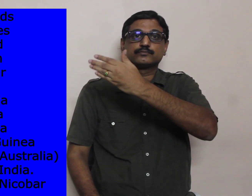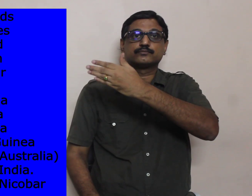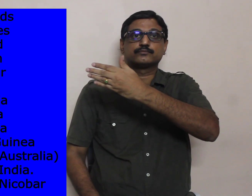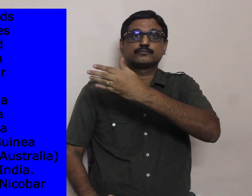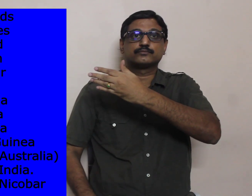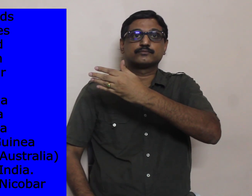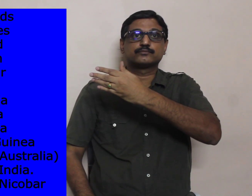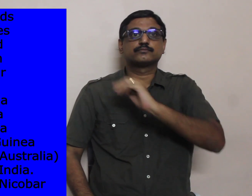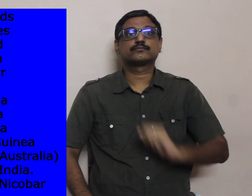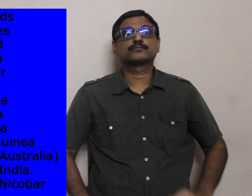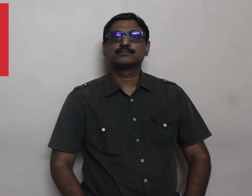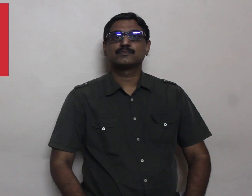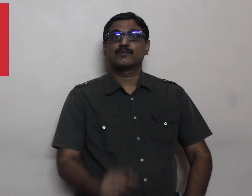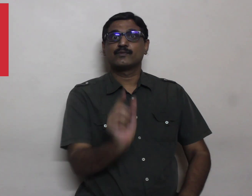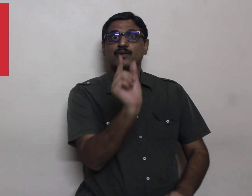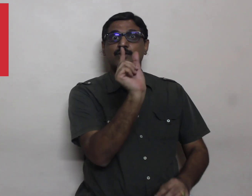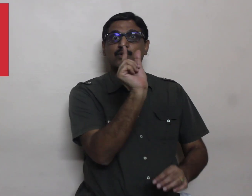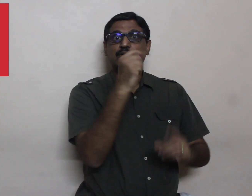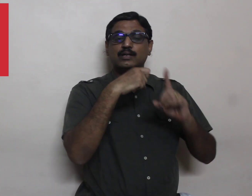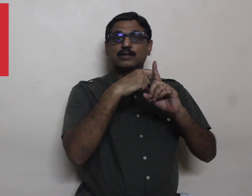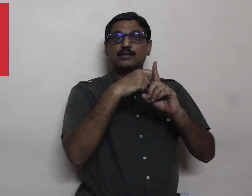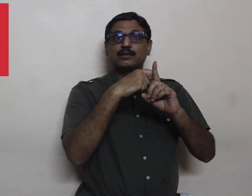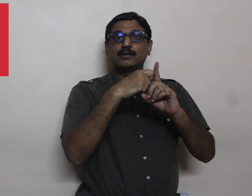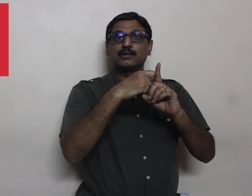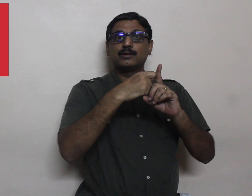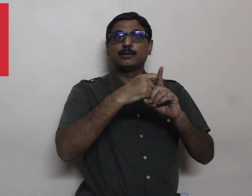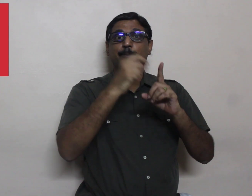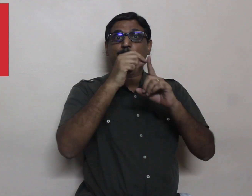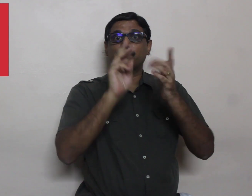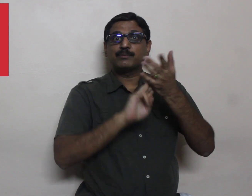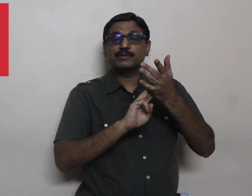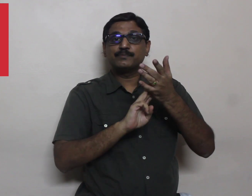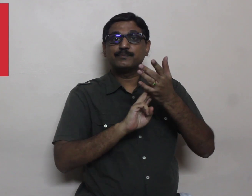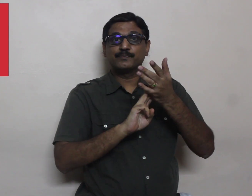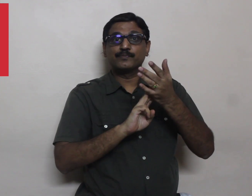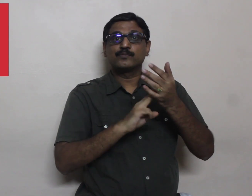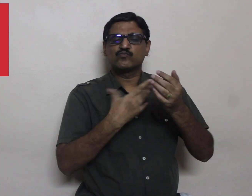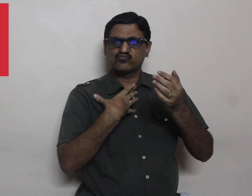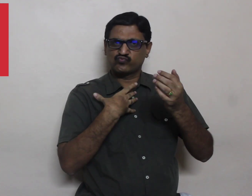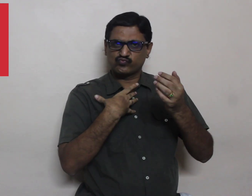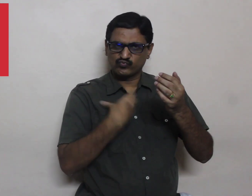You can see the list on the screen.